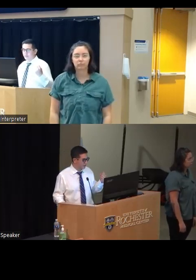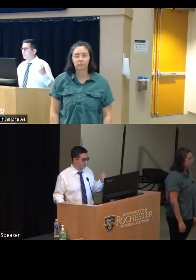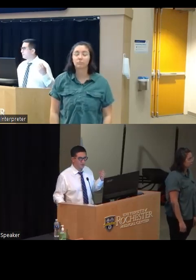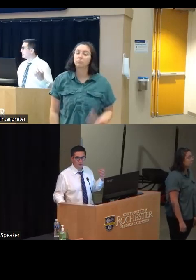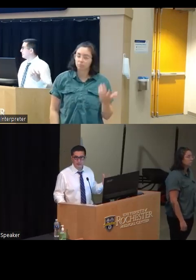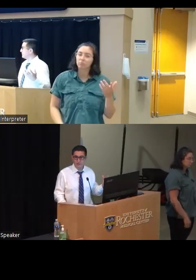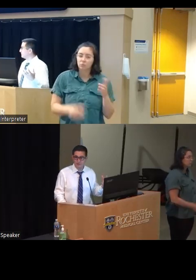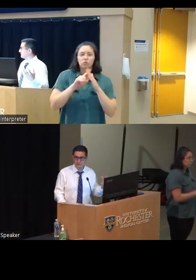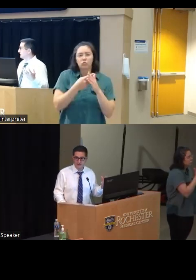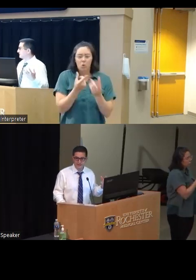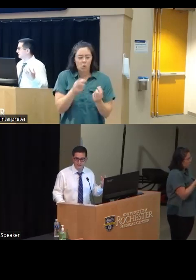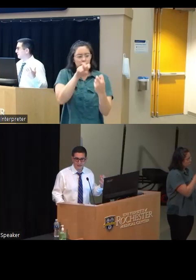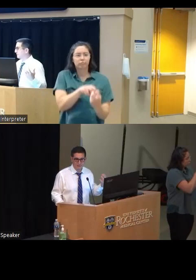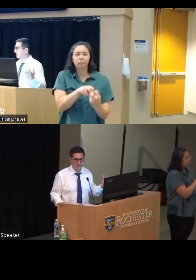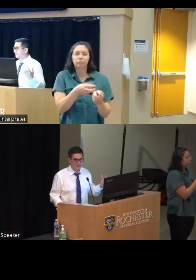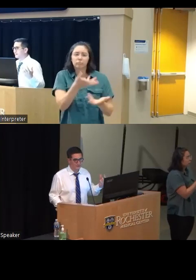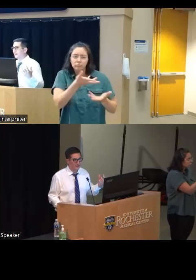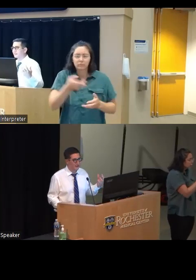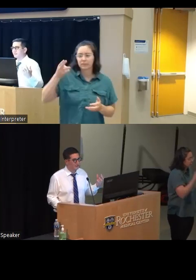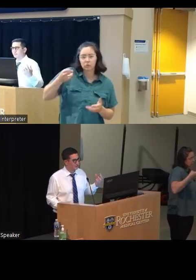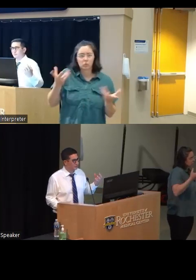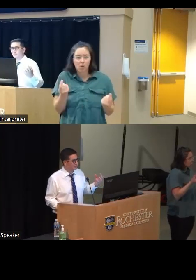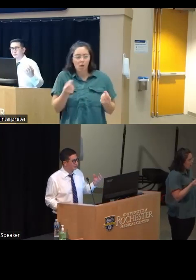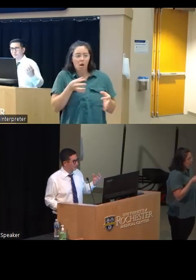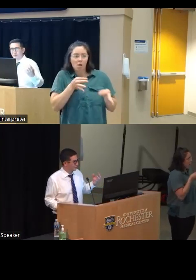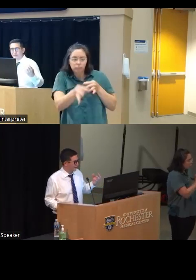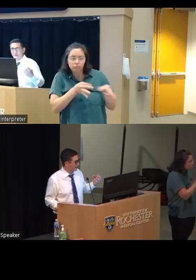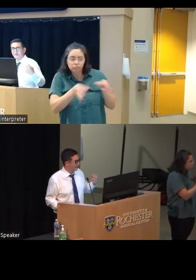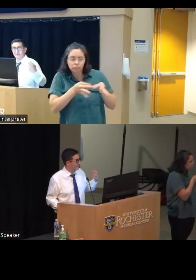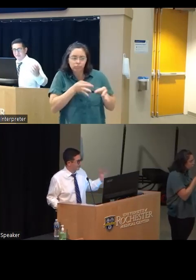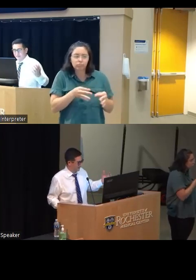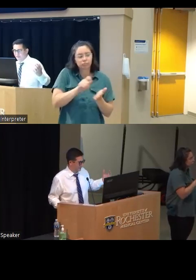a really good mental status exam I feel like as a psychiatrist we're great at that and maybe and